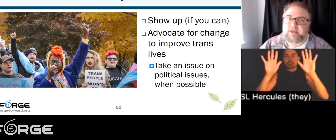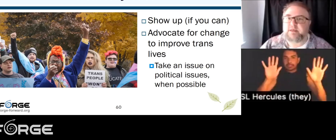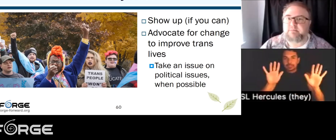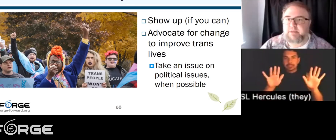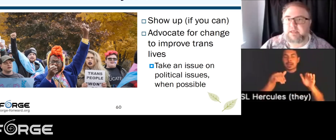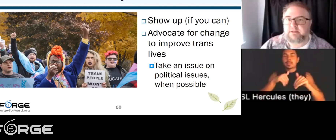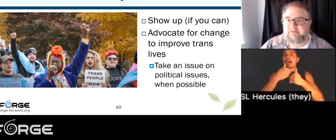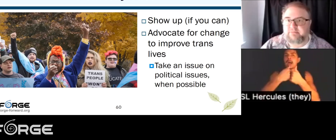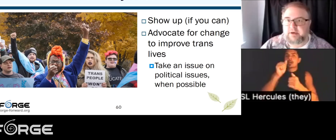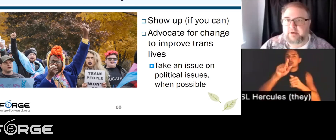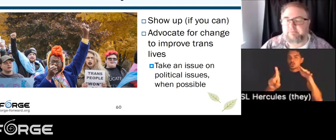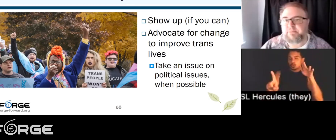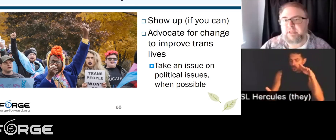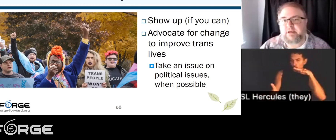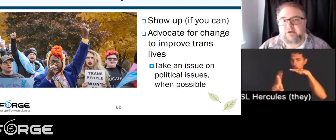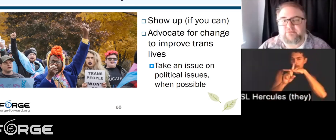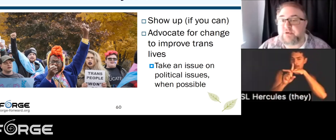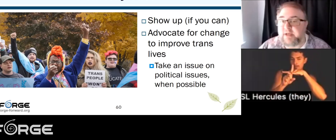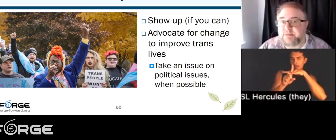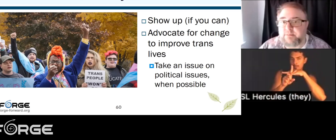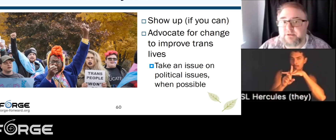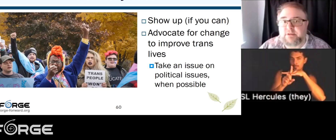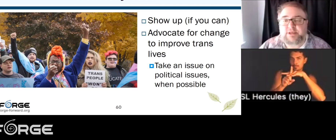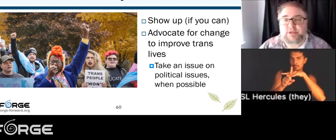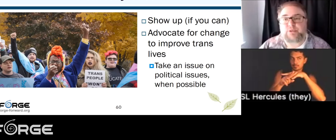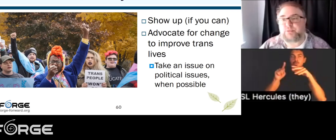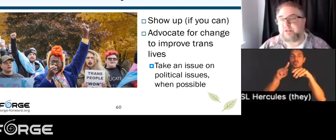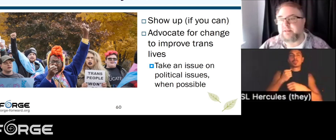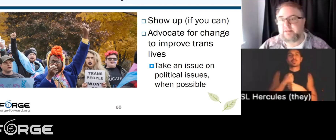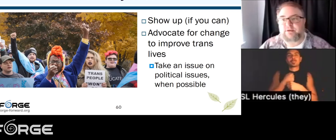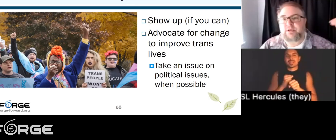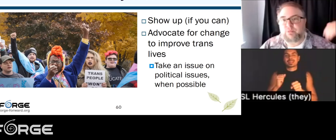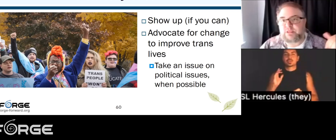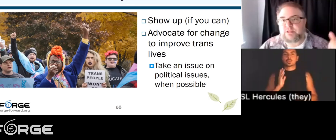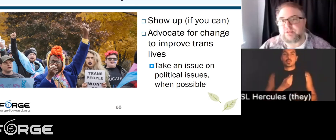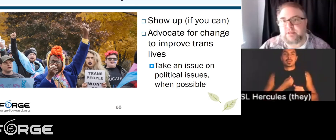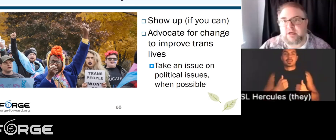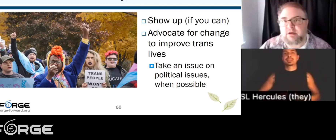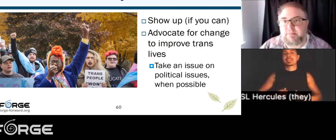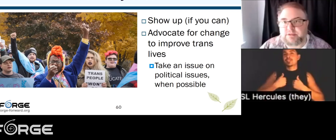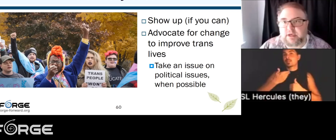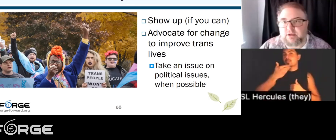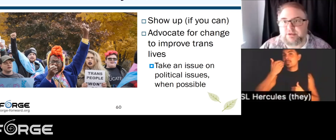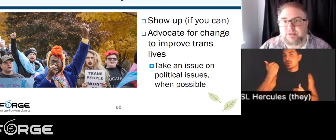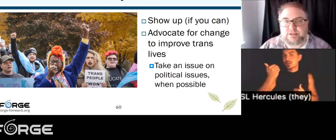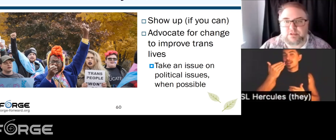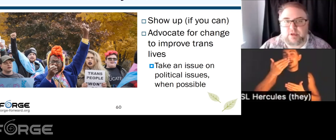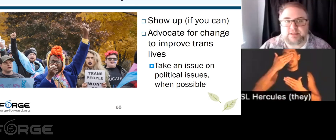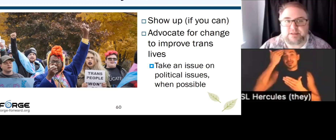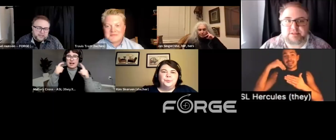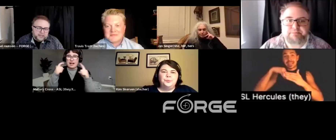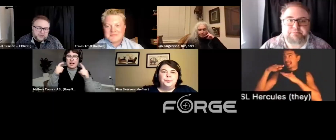that make life better for trans people, which will in theory reduce their mental health distress?